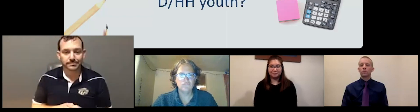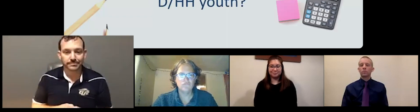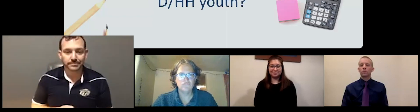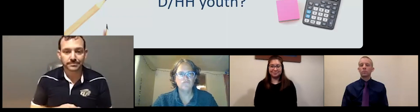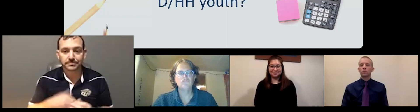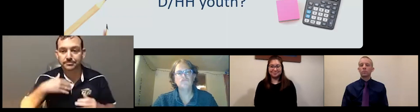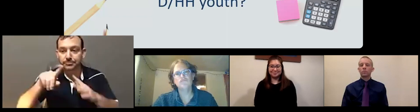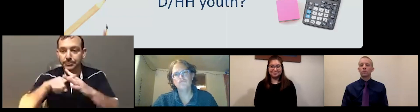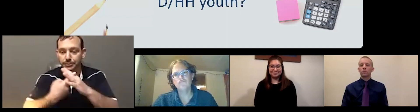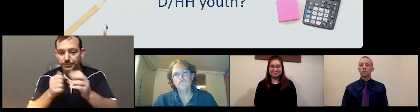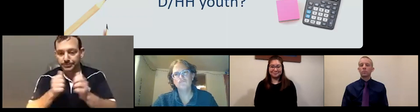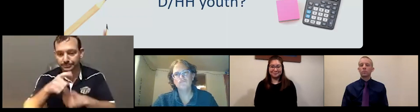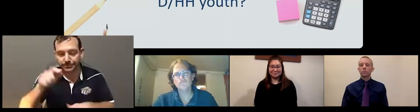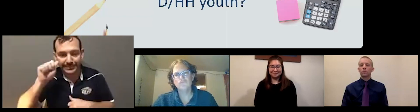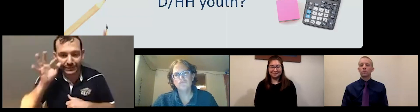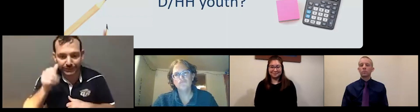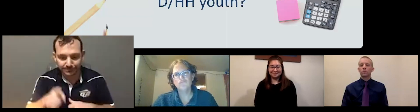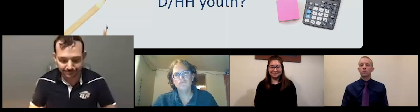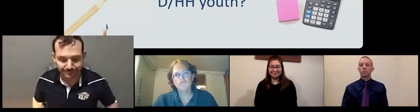Let’s start with Alicia.